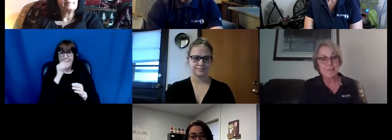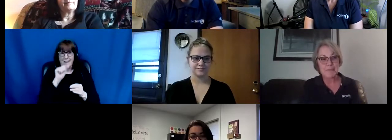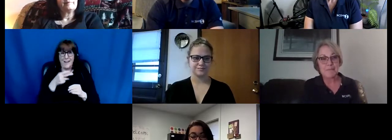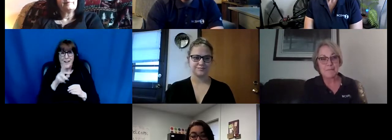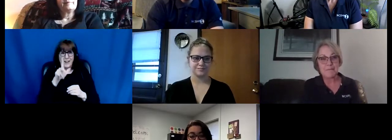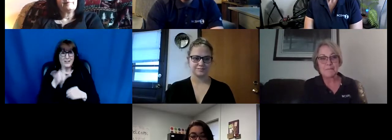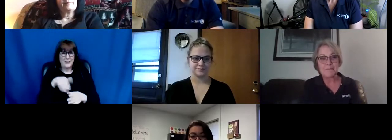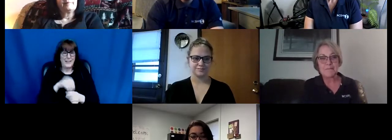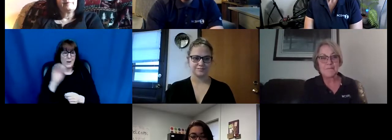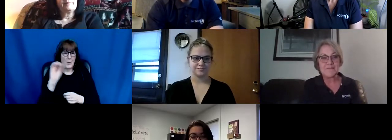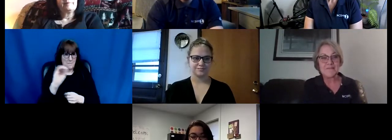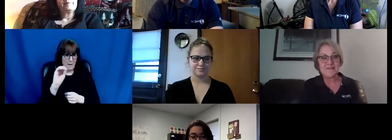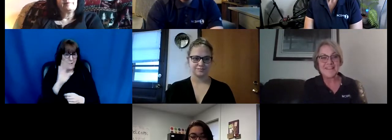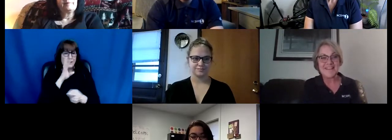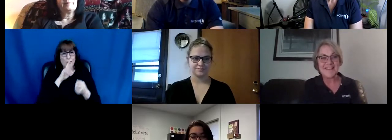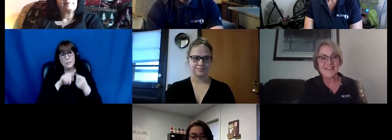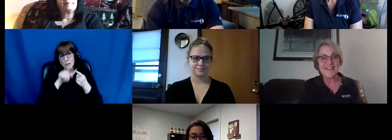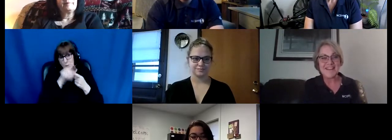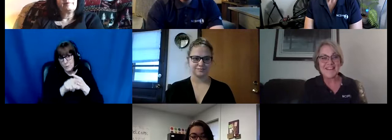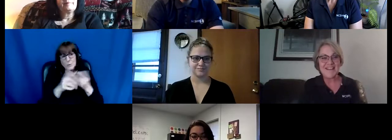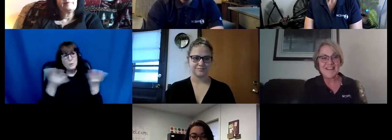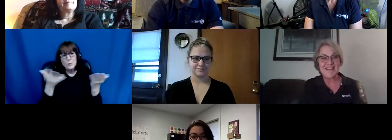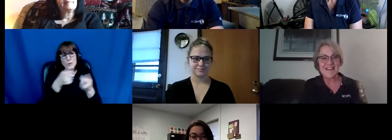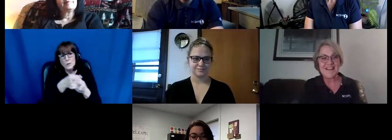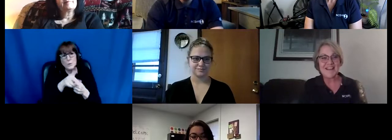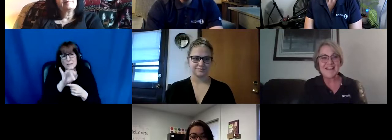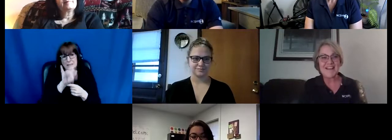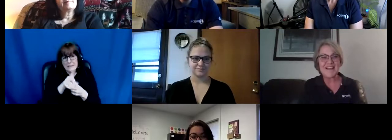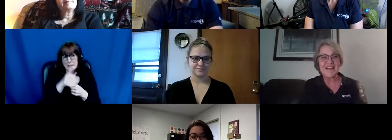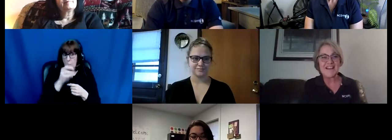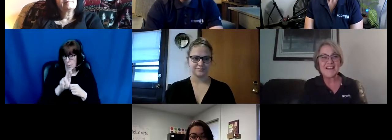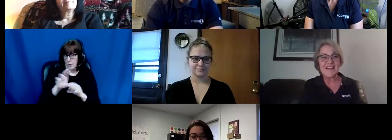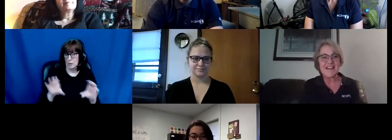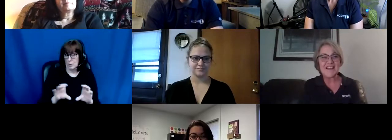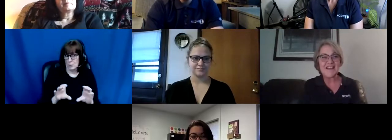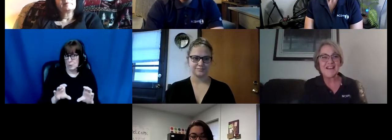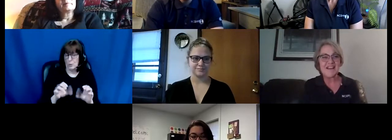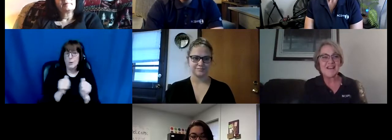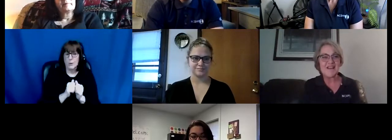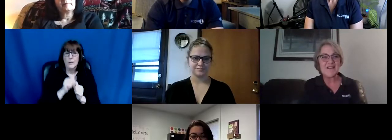and talk to you about what you did or do with your with your traditions.